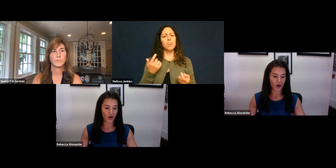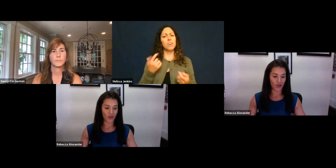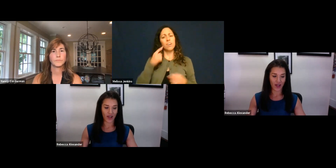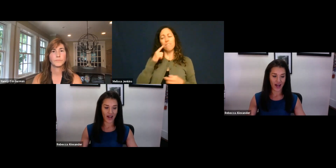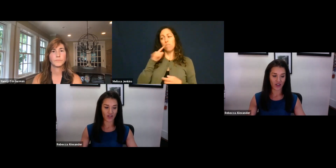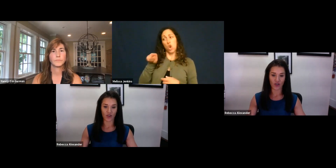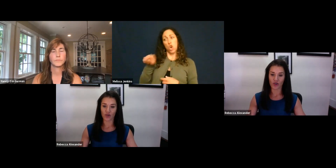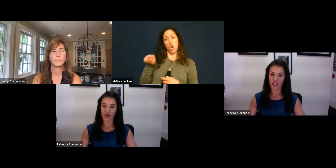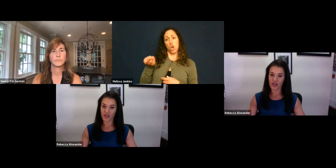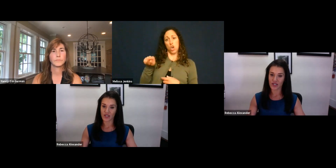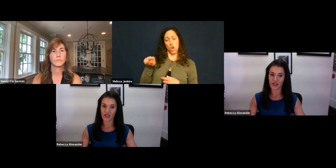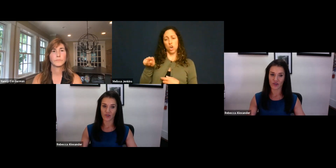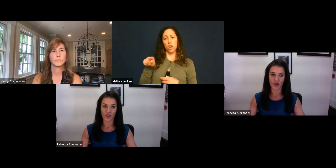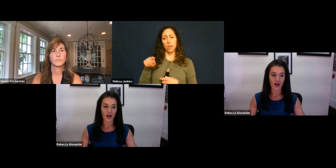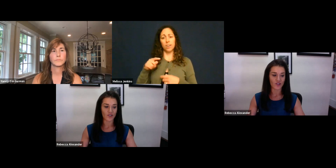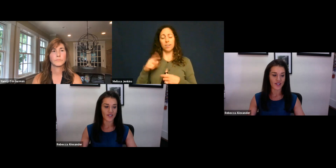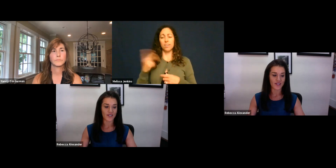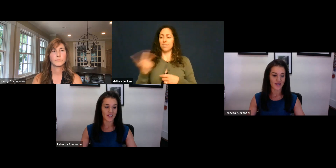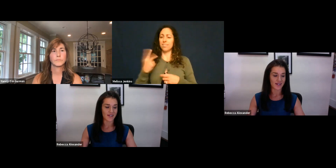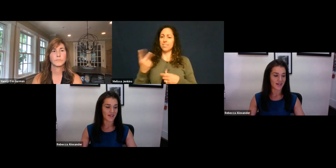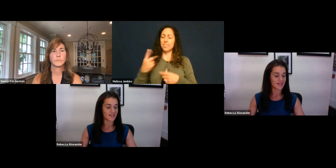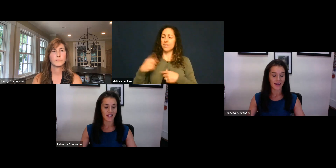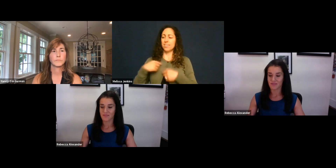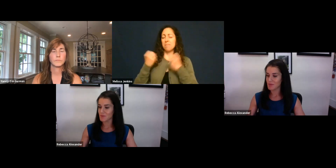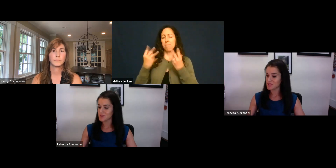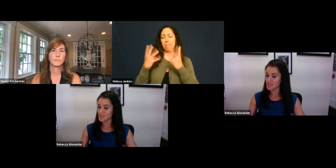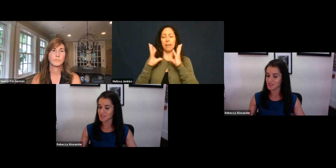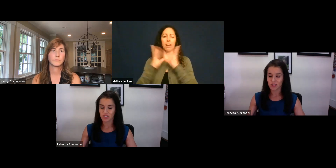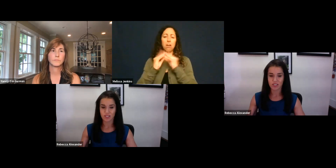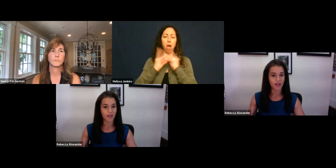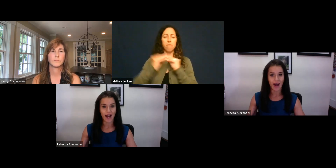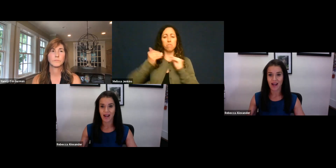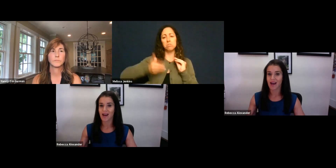over the last few years at different conferences, and I kept saying Krista, we gotta